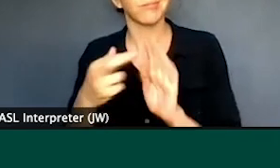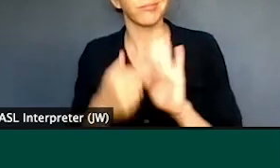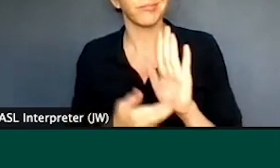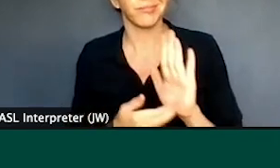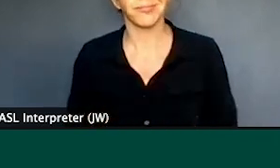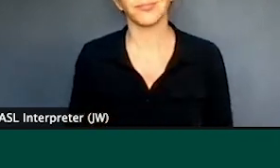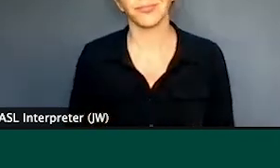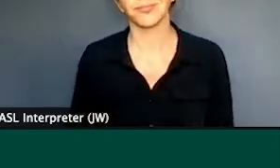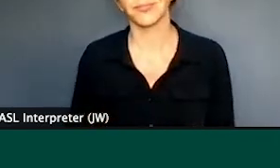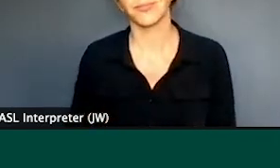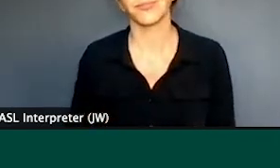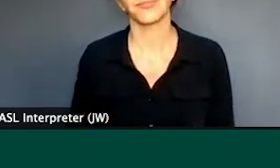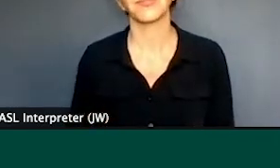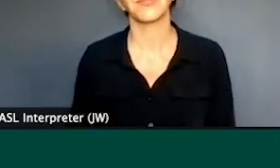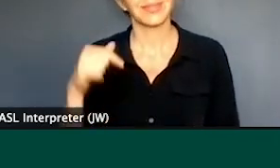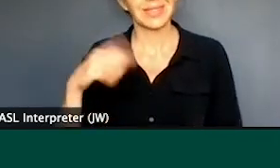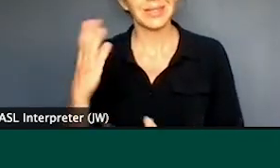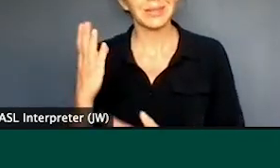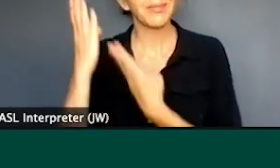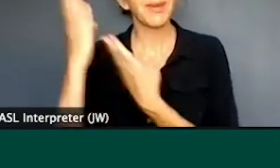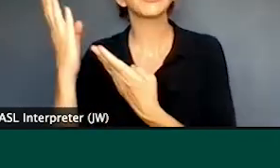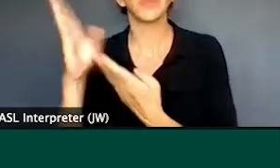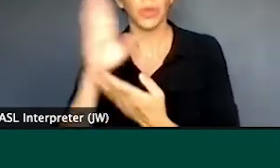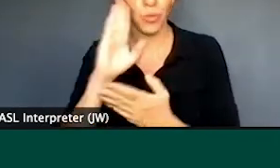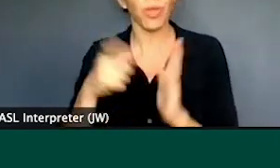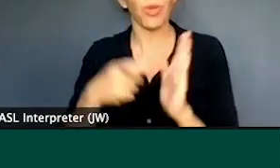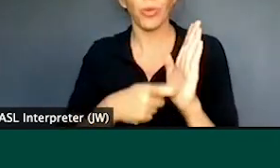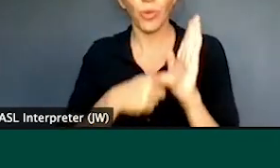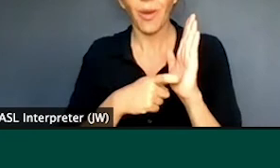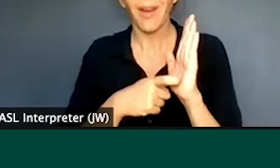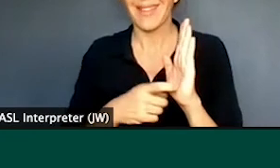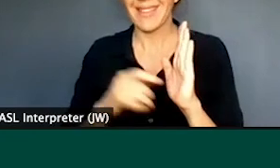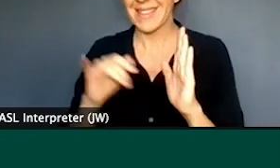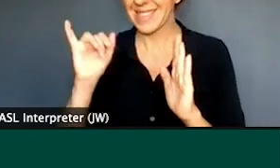Again, that's a question that's really sort of outside the scope of our analysis. Gotcha.